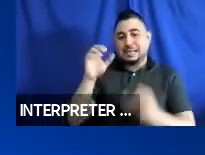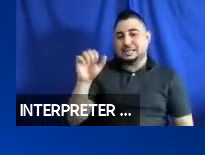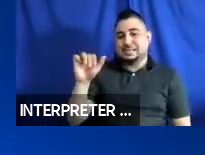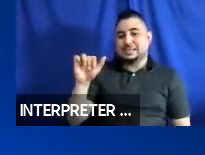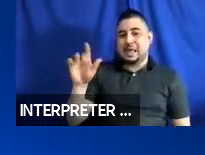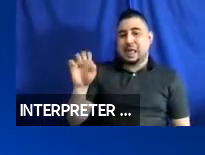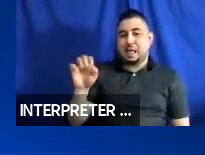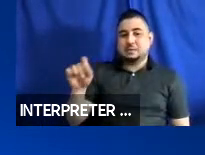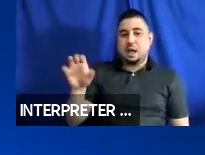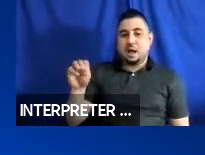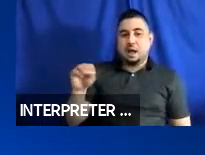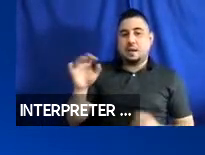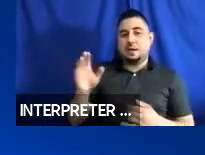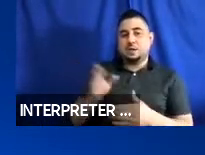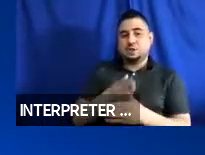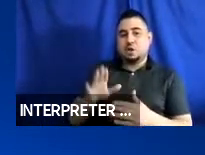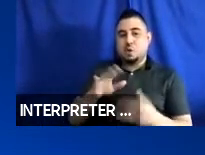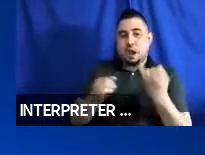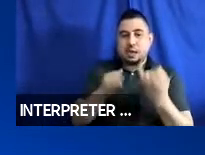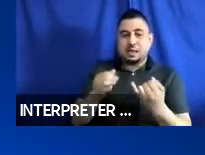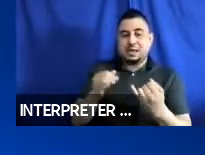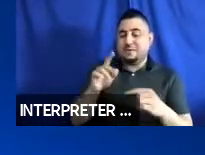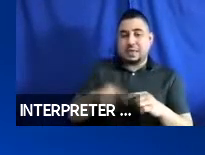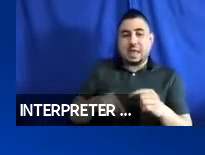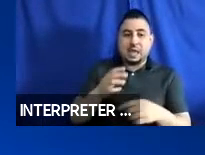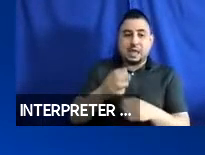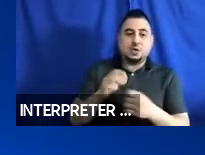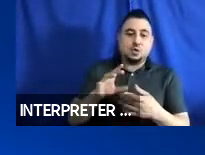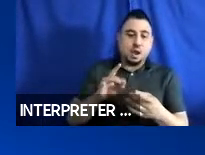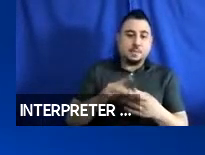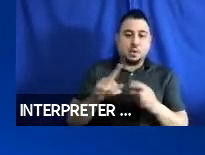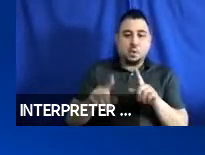you would like. If we weren’t able to get to your comment/question today, please enter